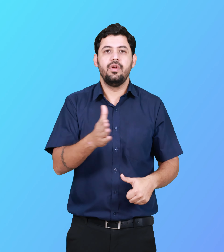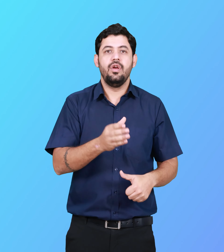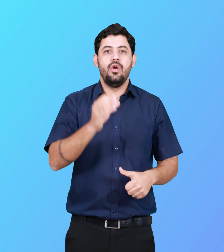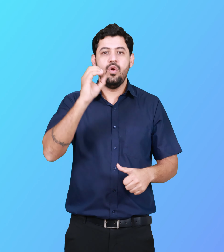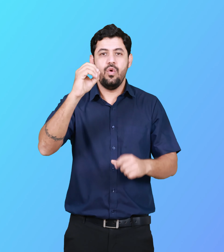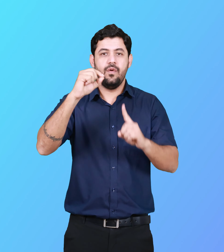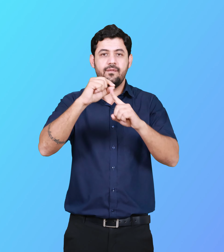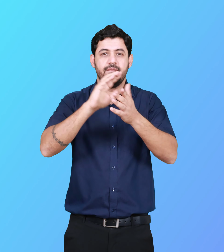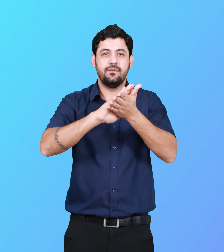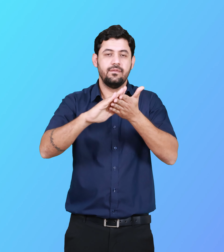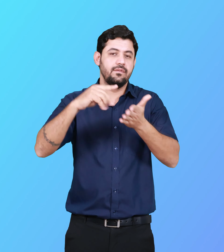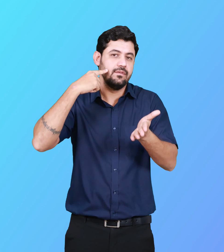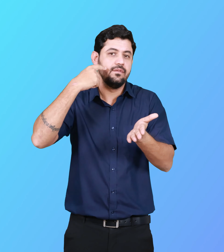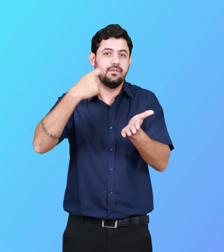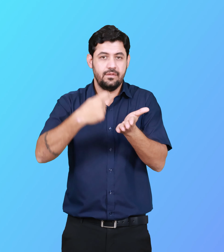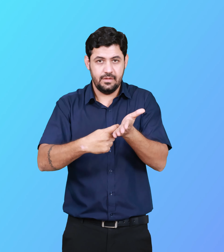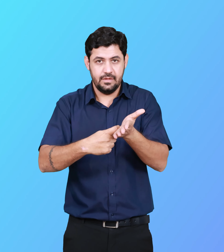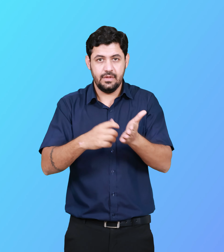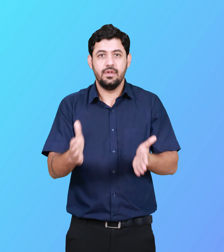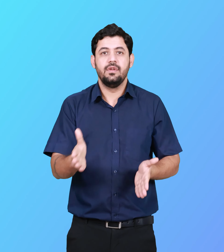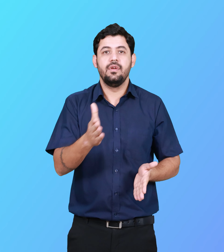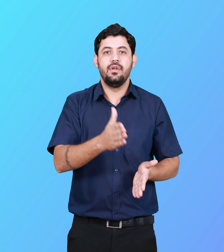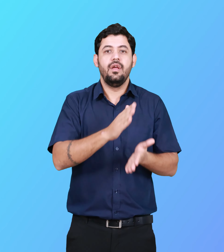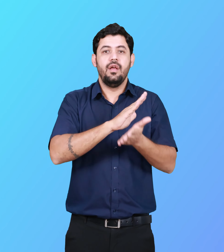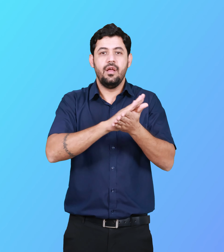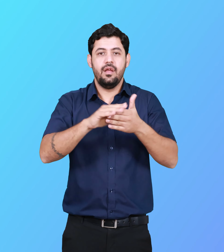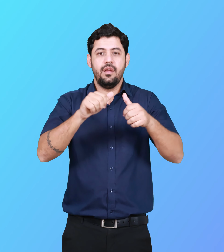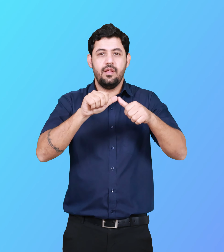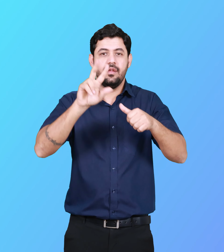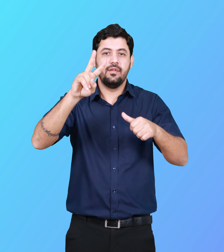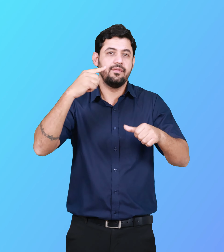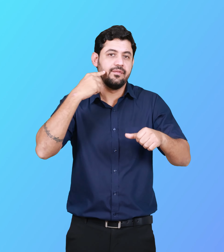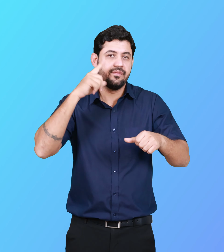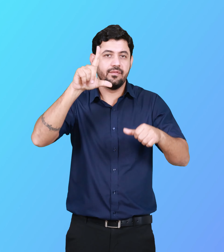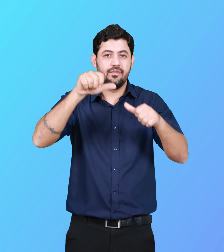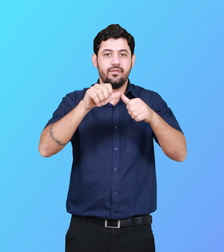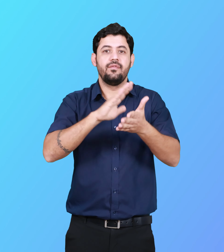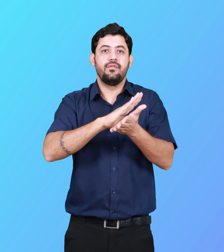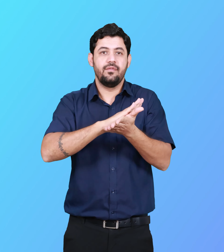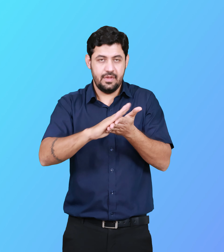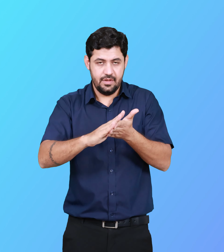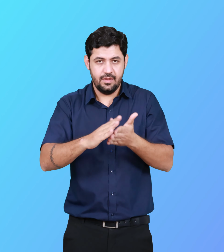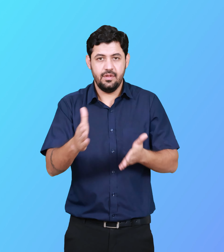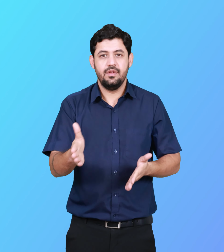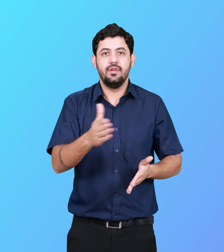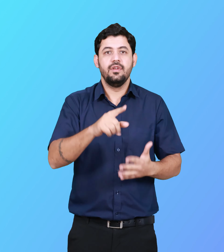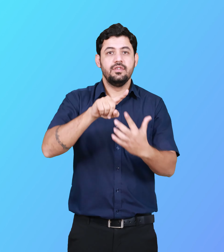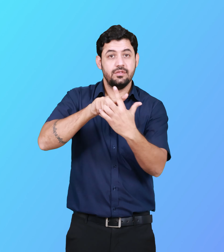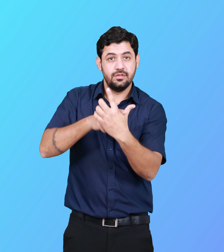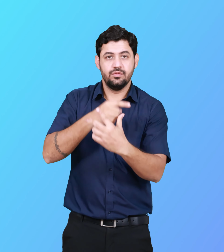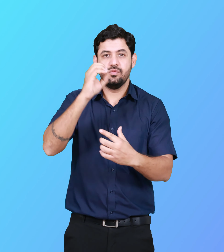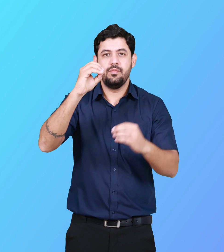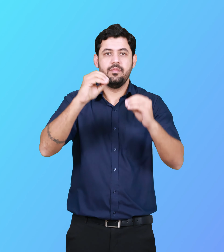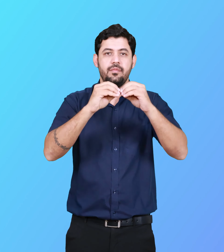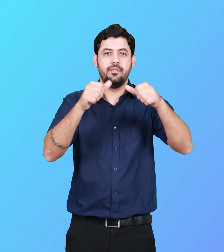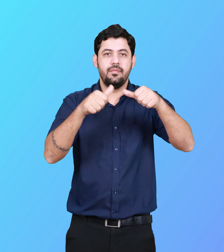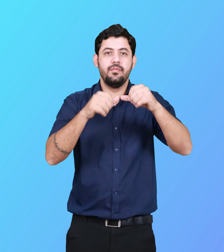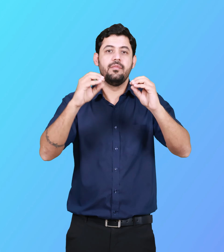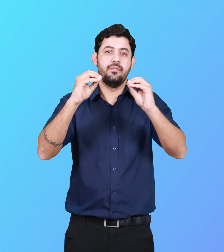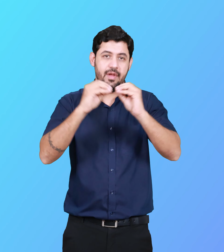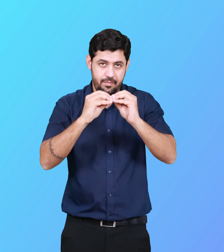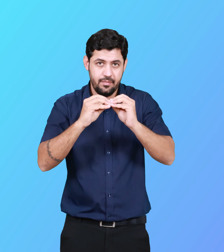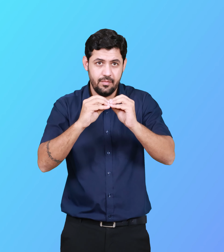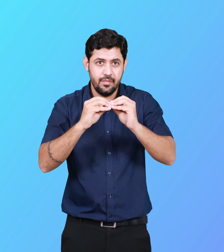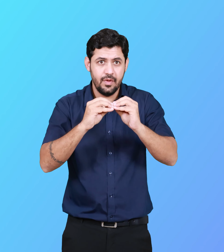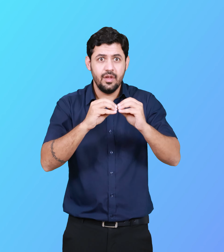Ophir, Havilah and Jobab. These were all Joktan’s descendants.